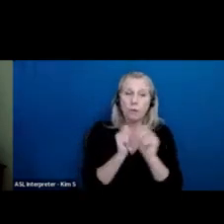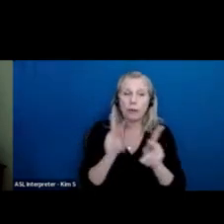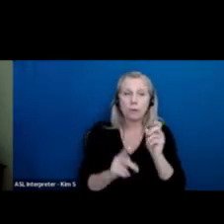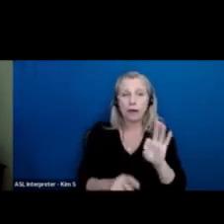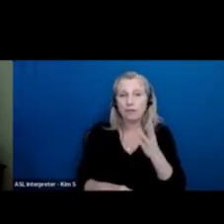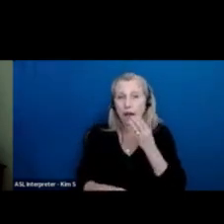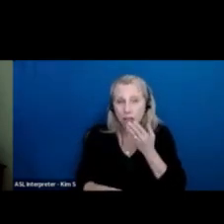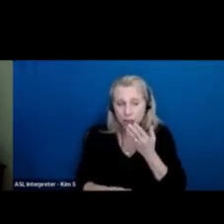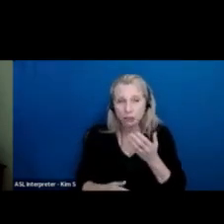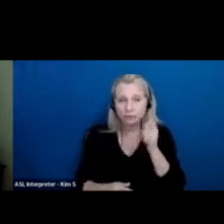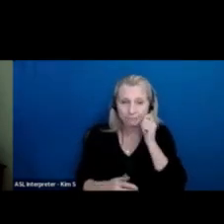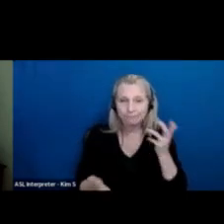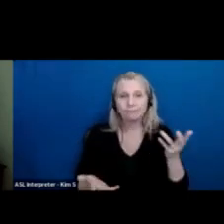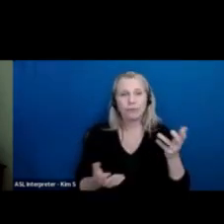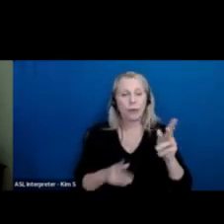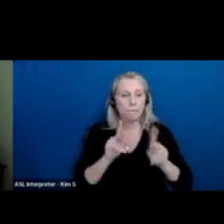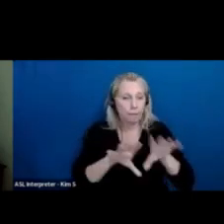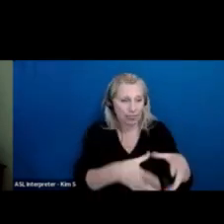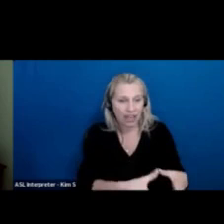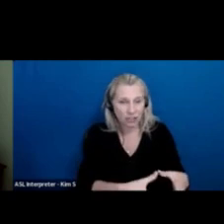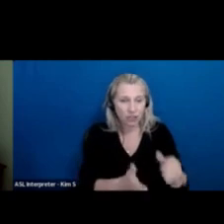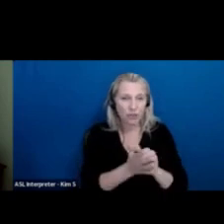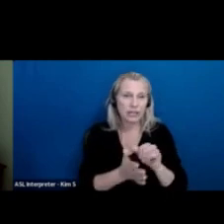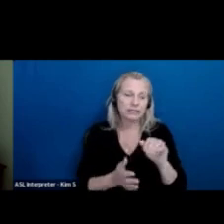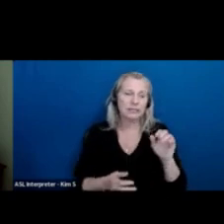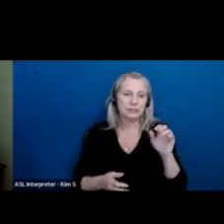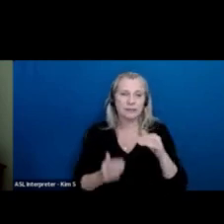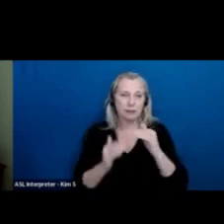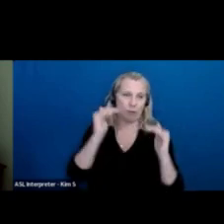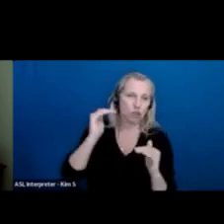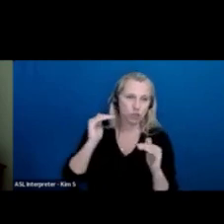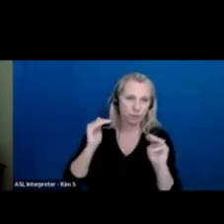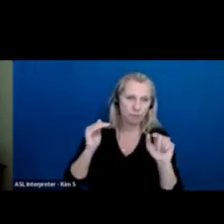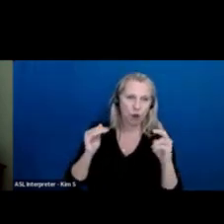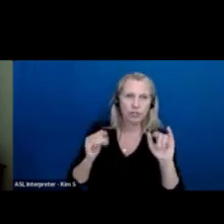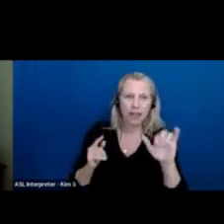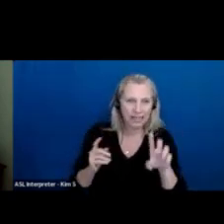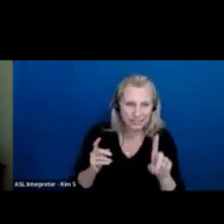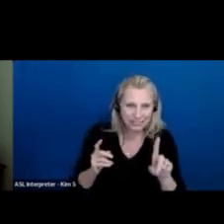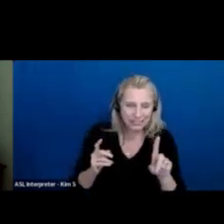and populations that are marginalized, because again, it's that person-centered,